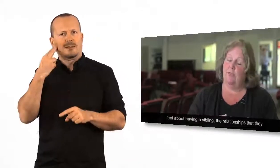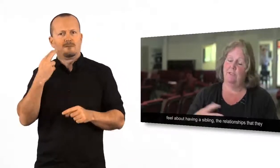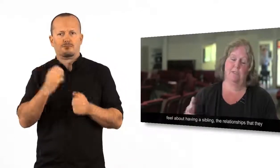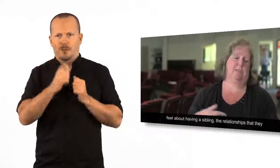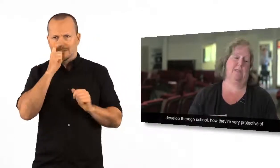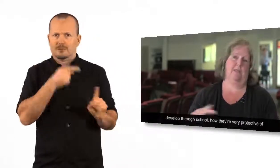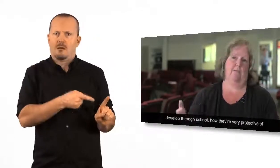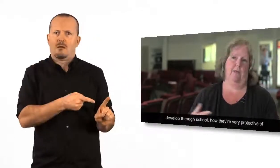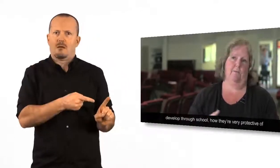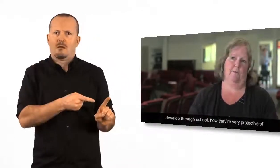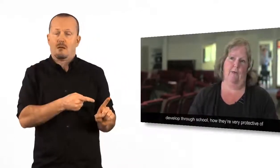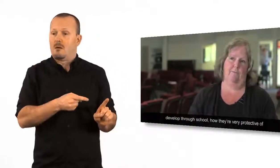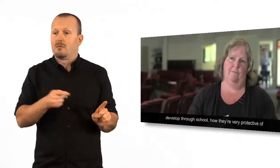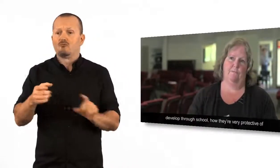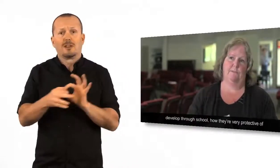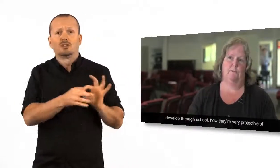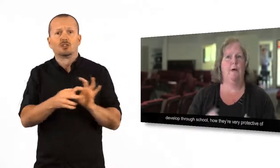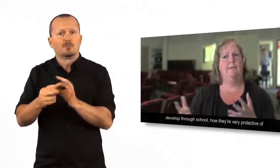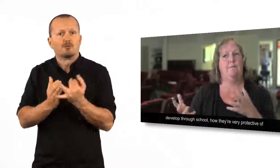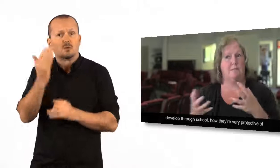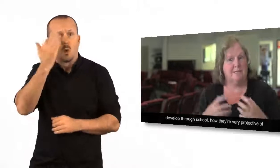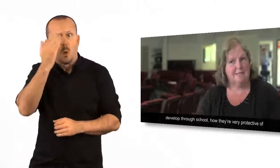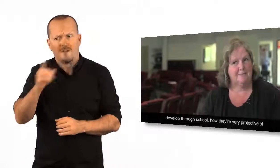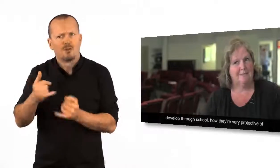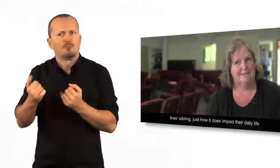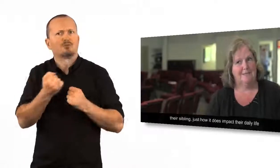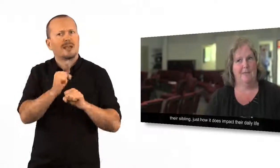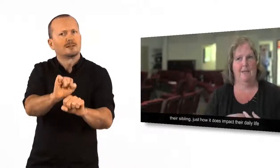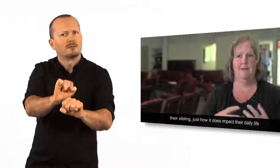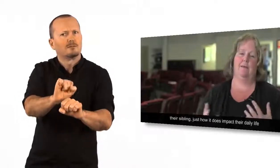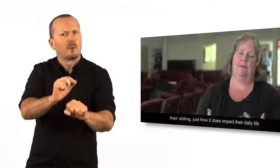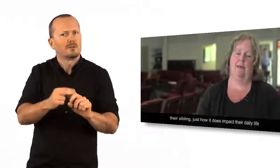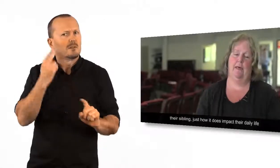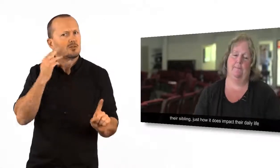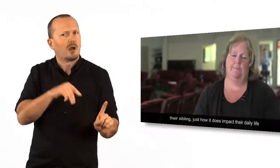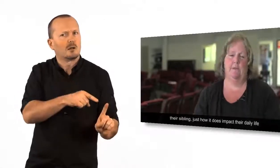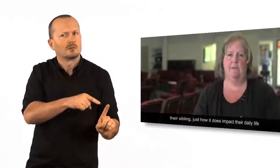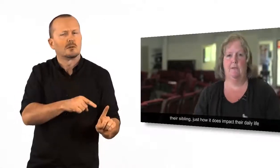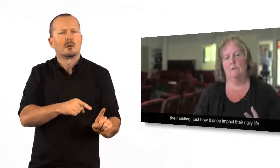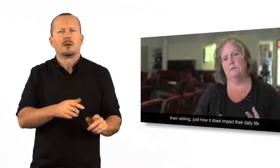relationships that they develop through school, how they’re very protective of their sibling,